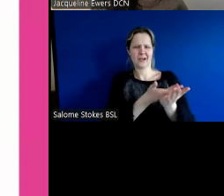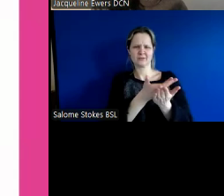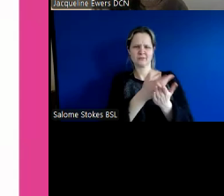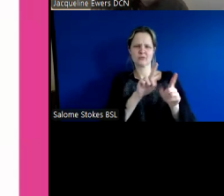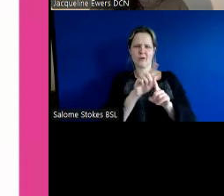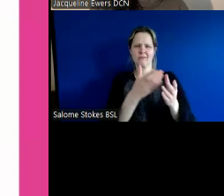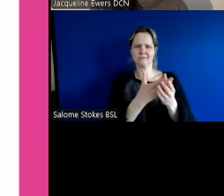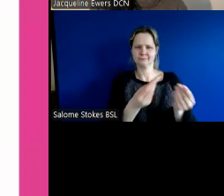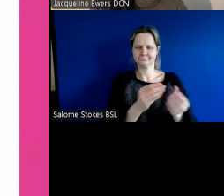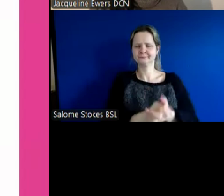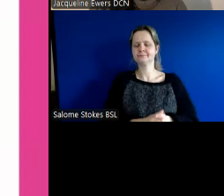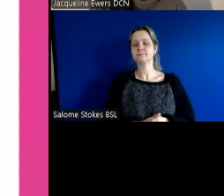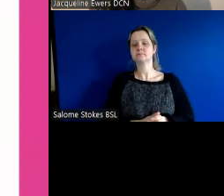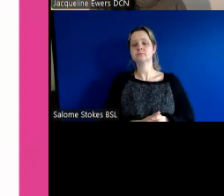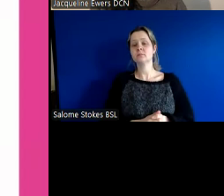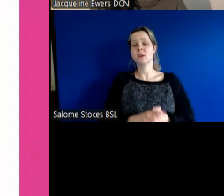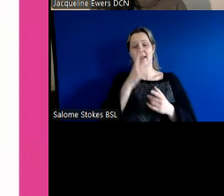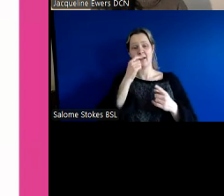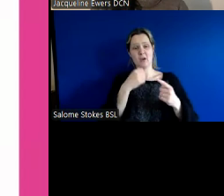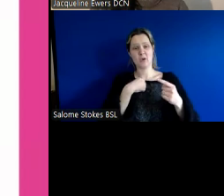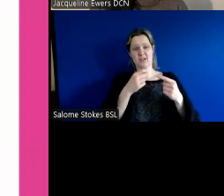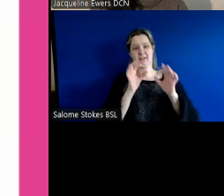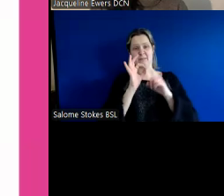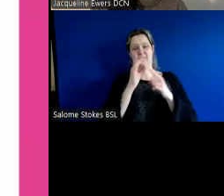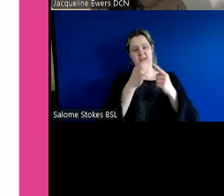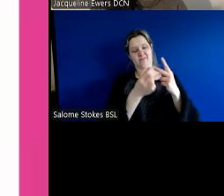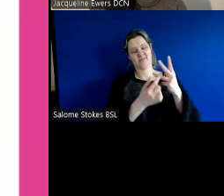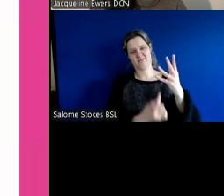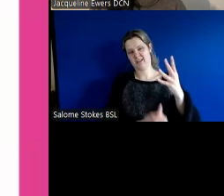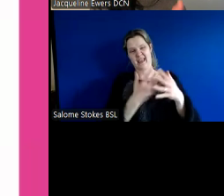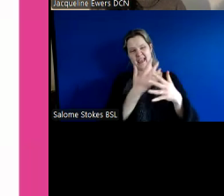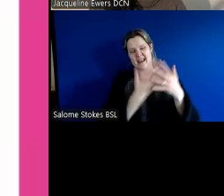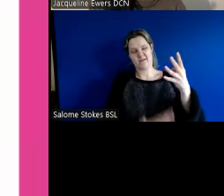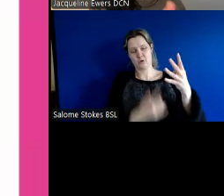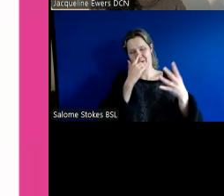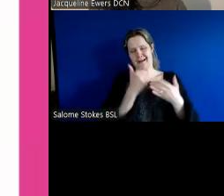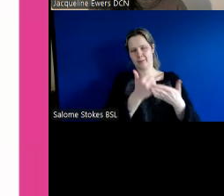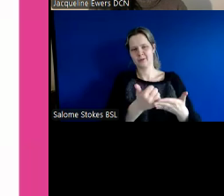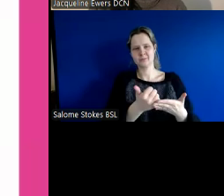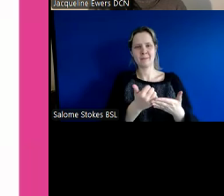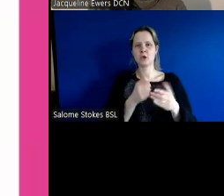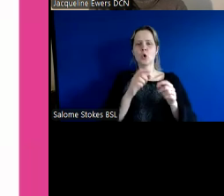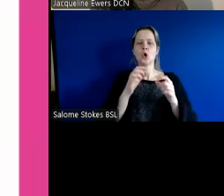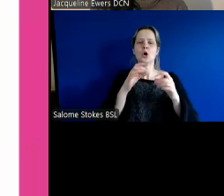They can cover all the different specialisms that we cover. That's whether that's your strategy, digital strategy and marketing,